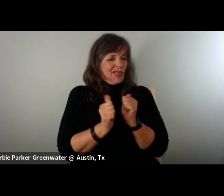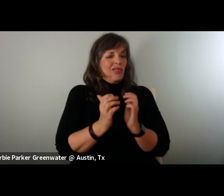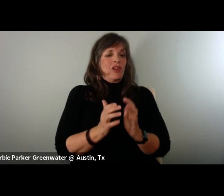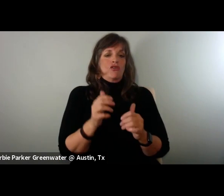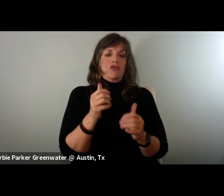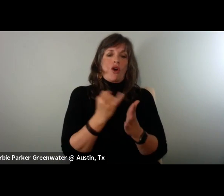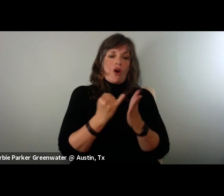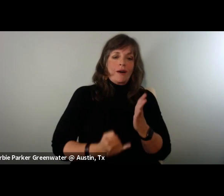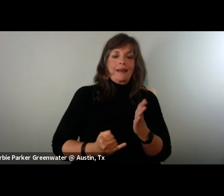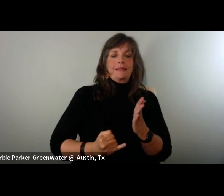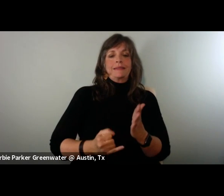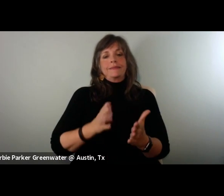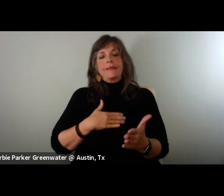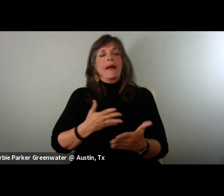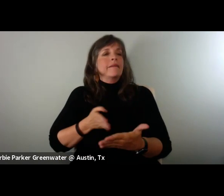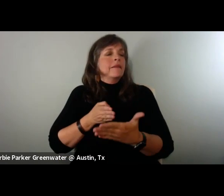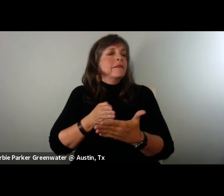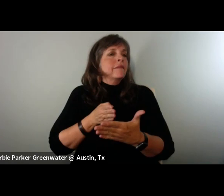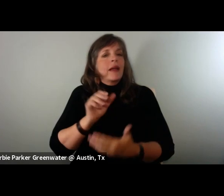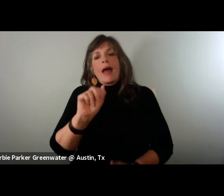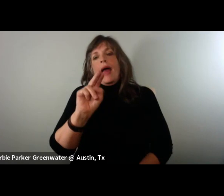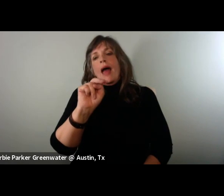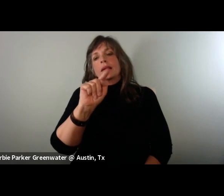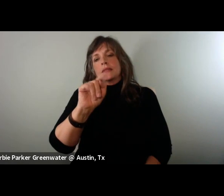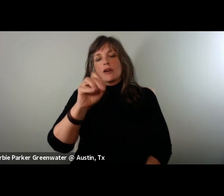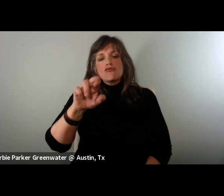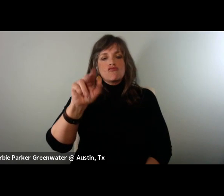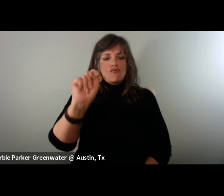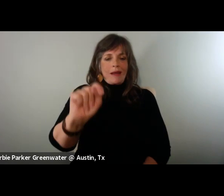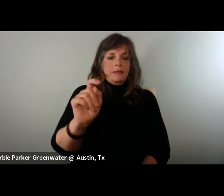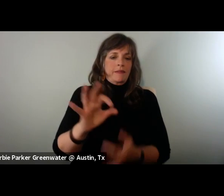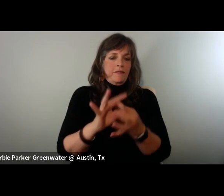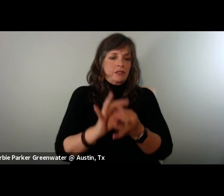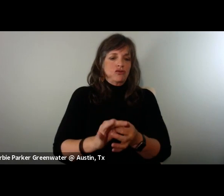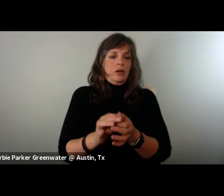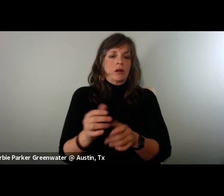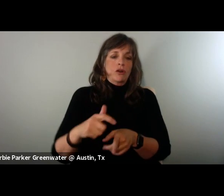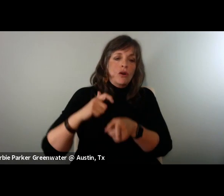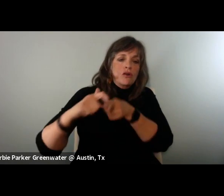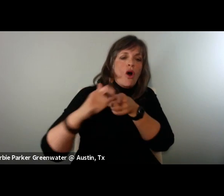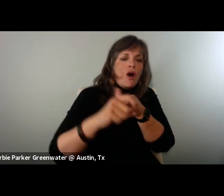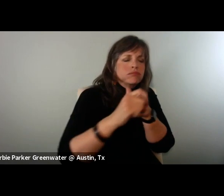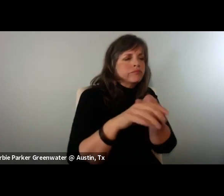to her online community. She asked if anyone wanted to collaborate on a Zoom call to address how individual artists